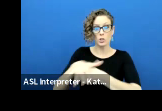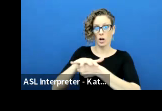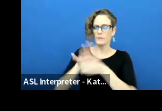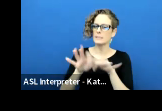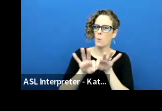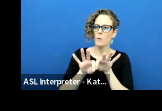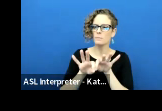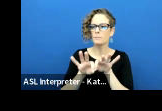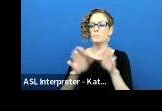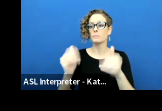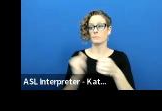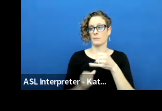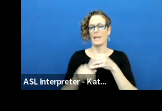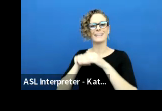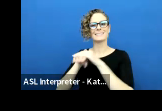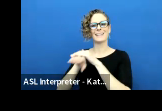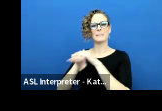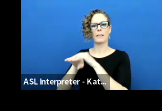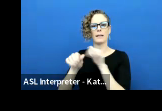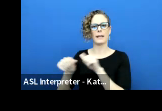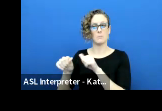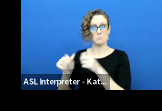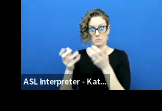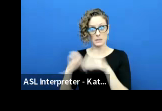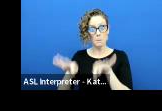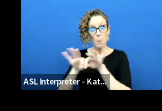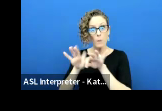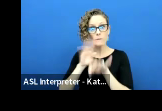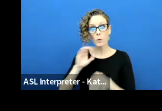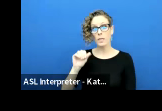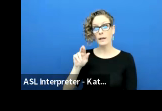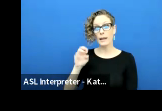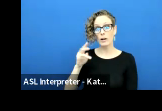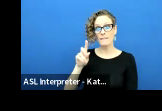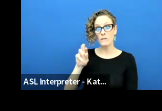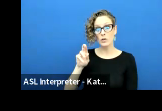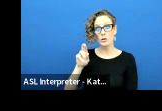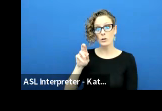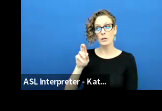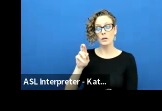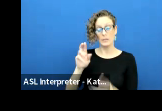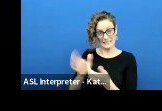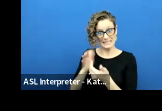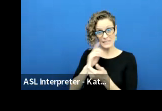accessibility you know how easy is it for the caregiver or whomever to actually change things